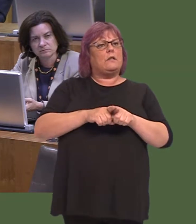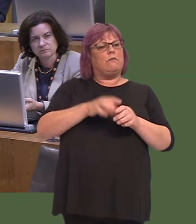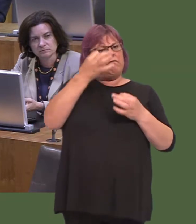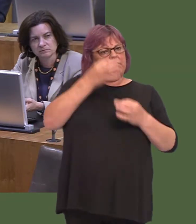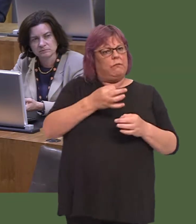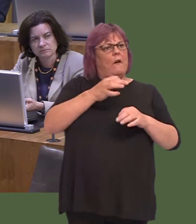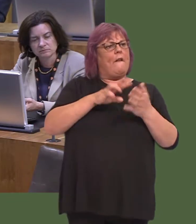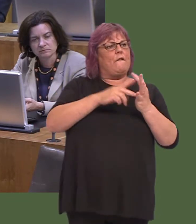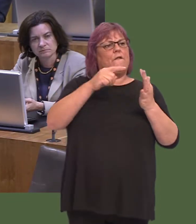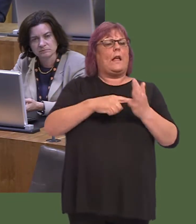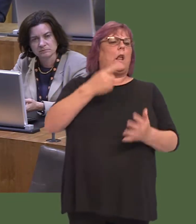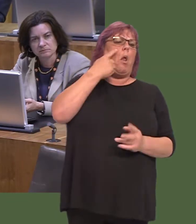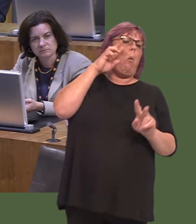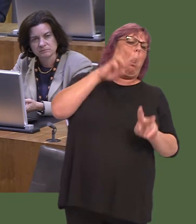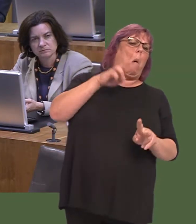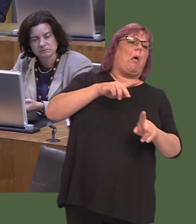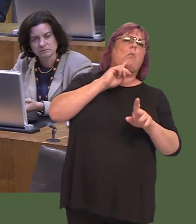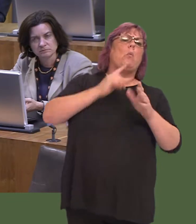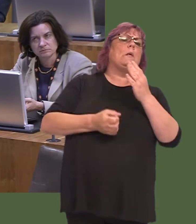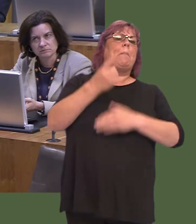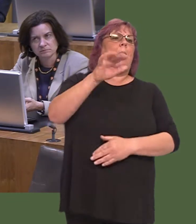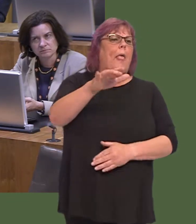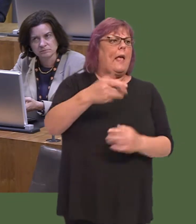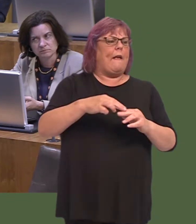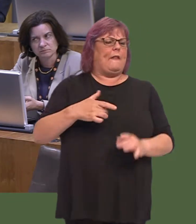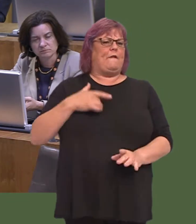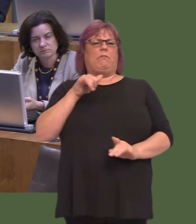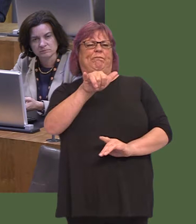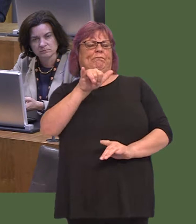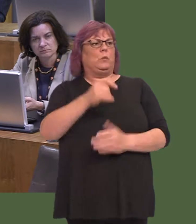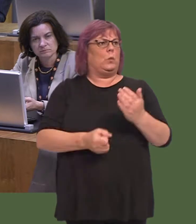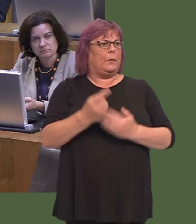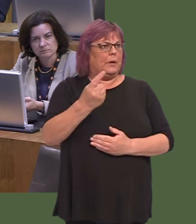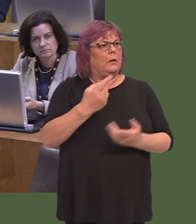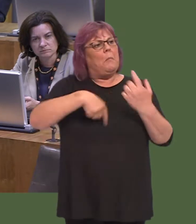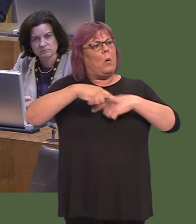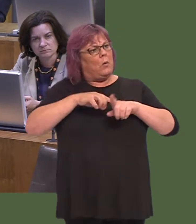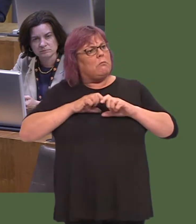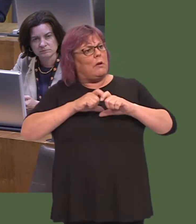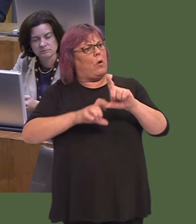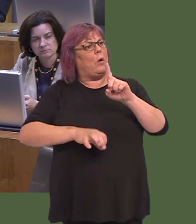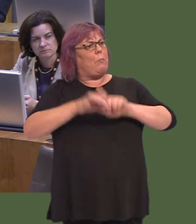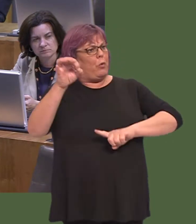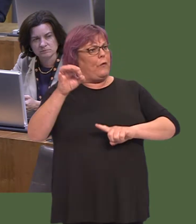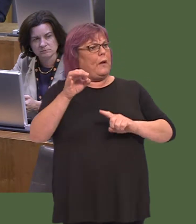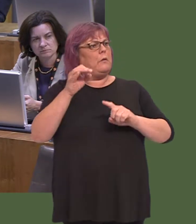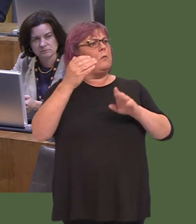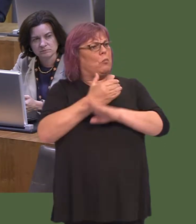able to access footage if they suspect welfare standards are not being met. That said, we are determined to improve standards and practices where it's necessary and reasonable